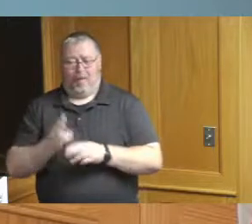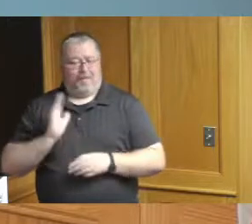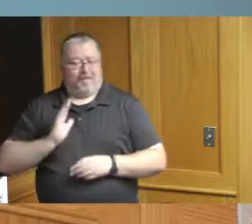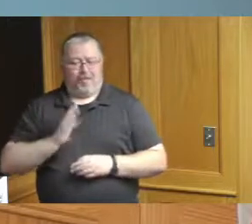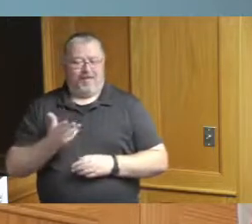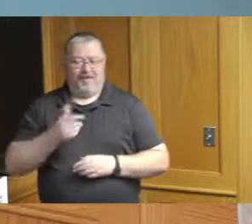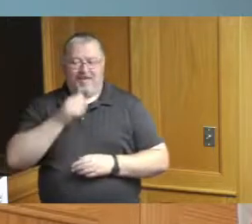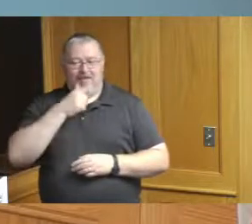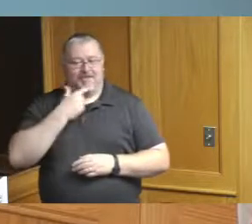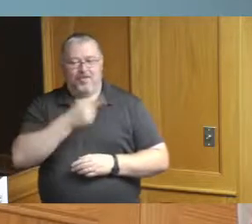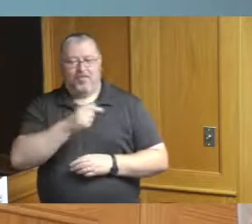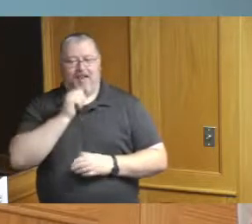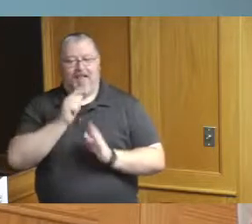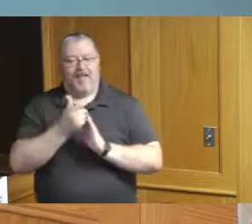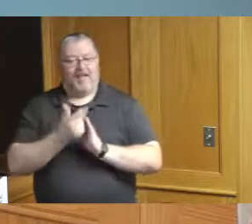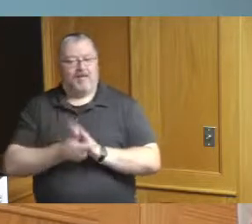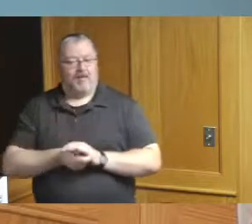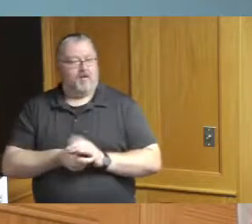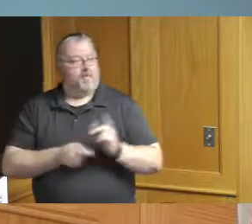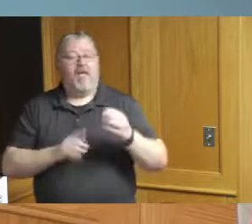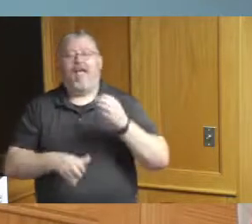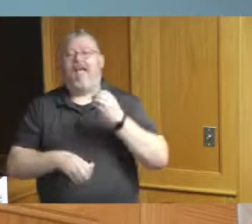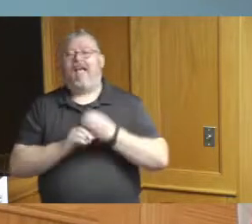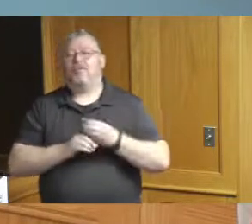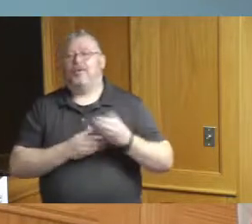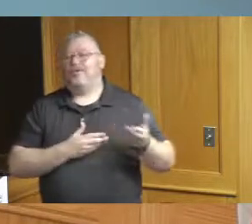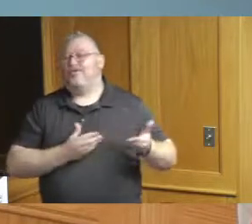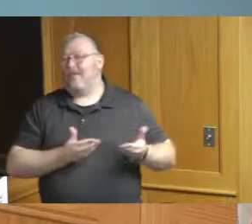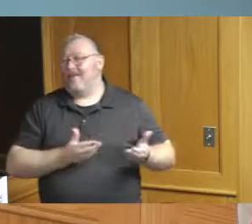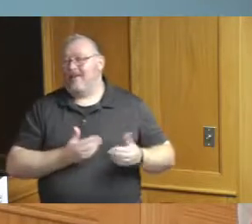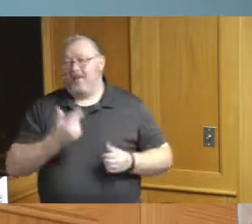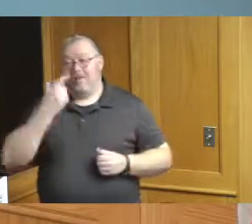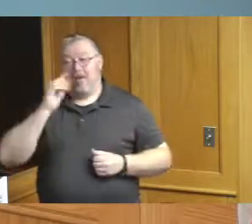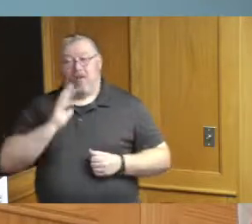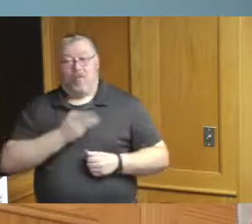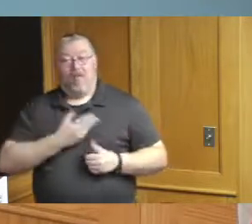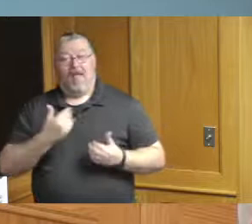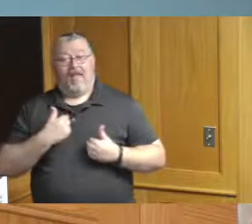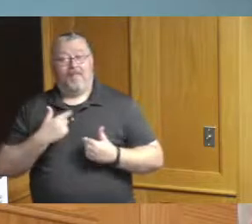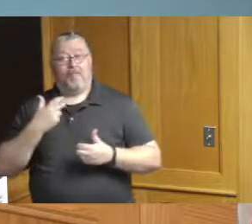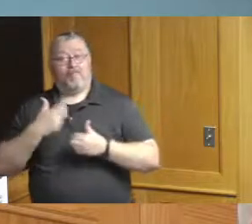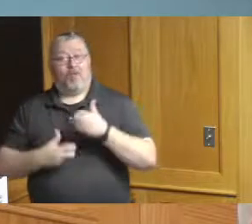you said you're not illegally extra extra service because we were having issues down at government